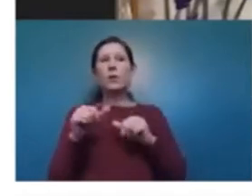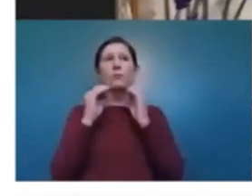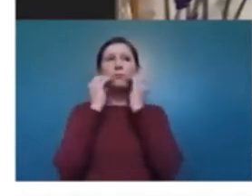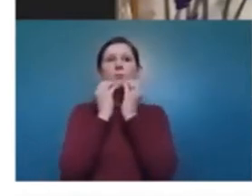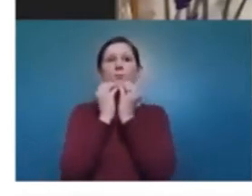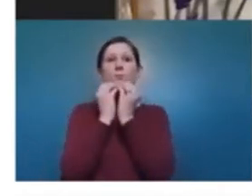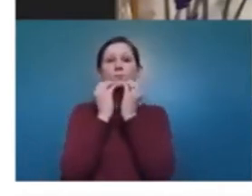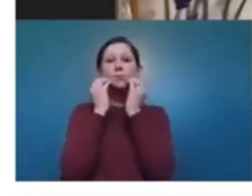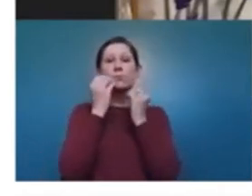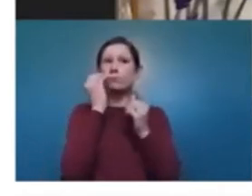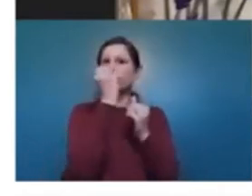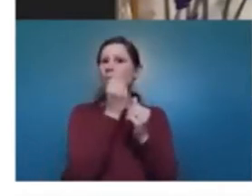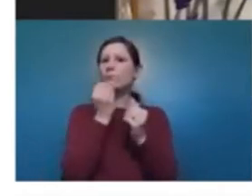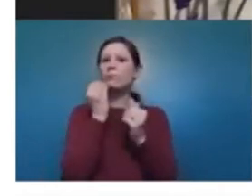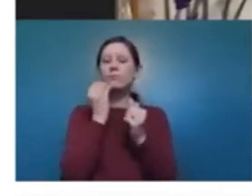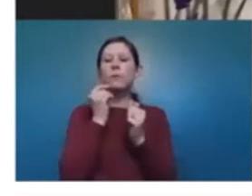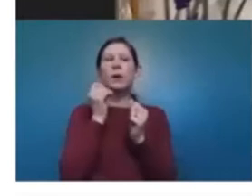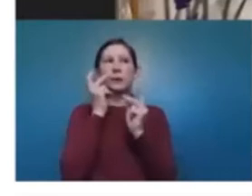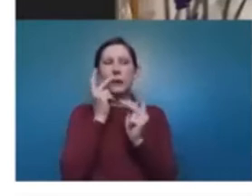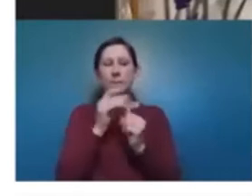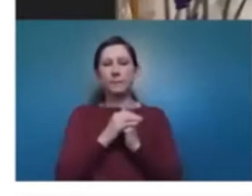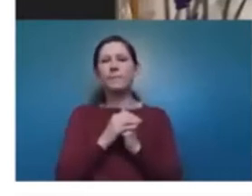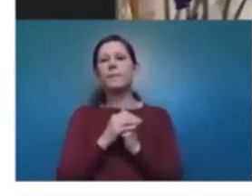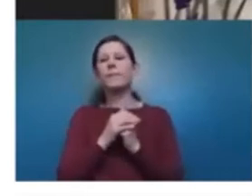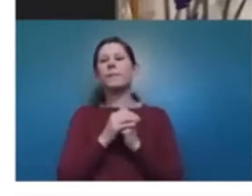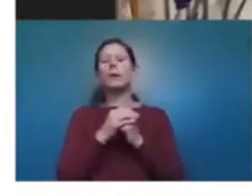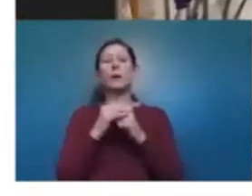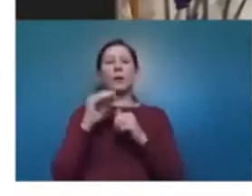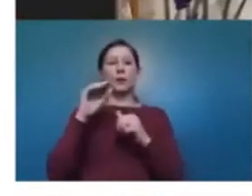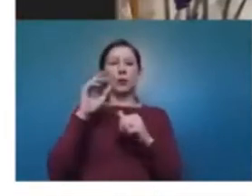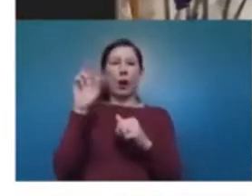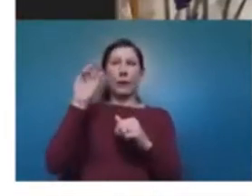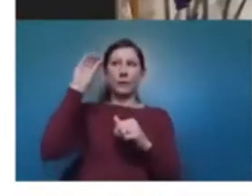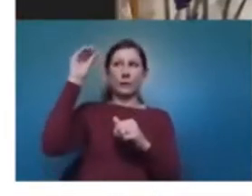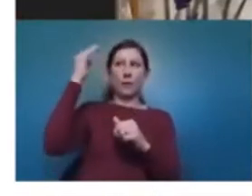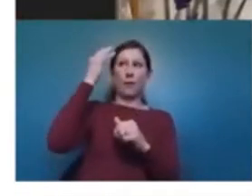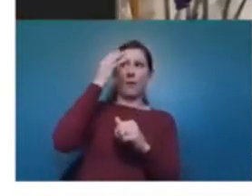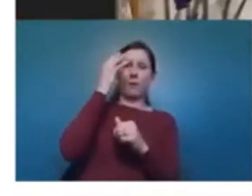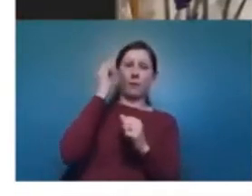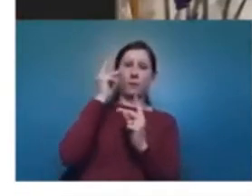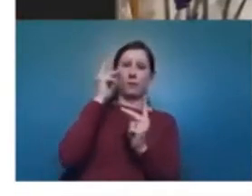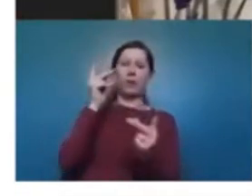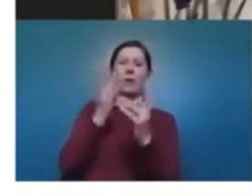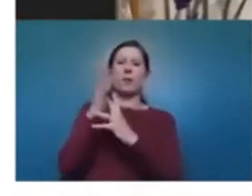the color of the shawl. To his right is the sun bursting through the gray paint canvas and below are blue